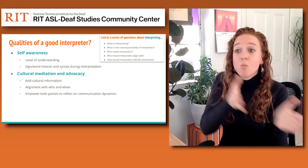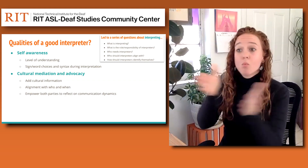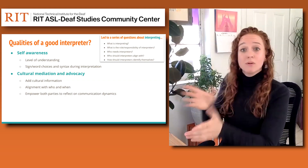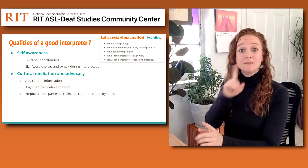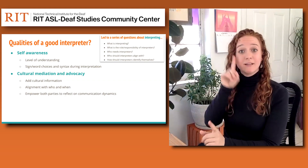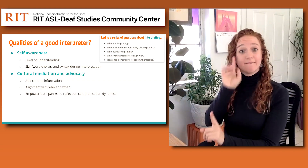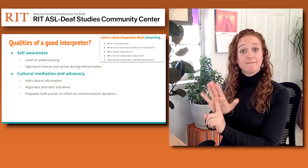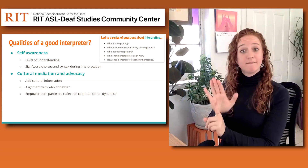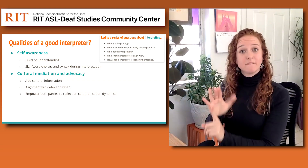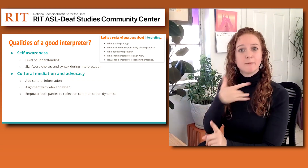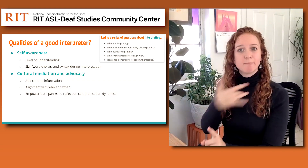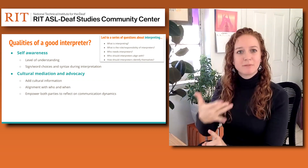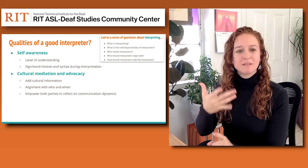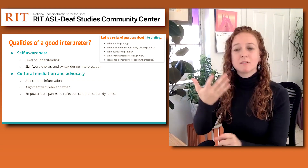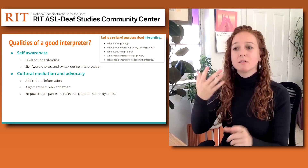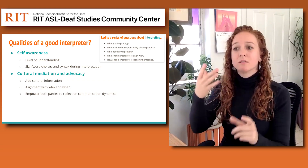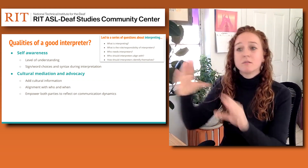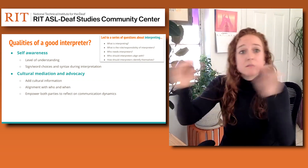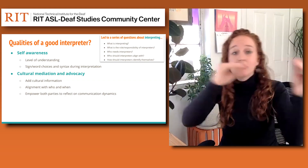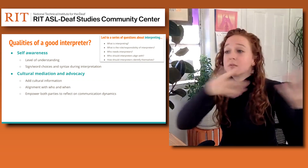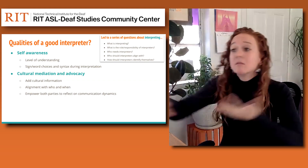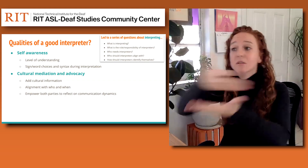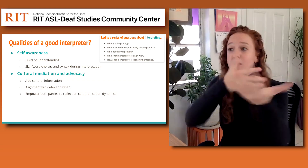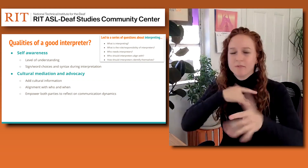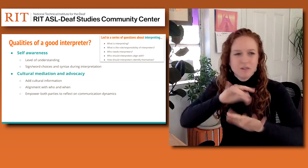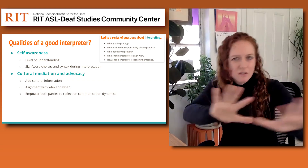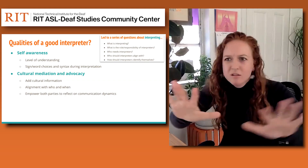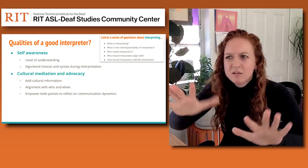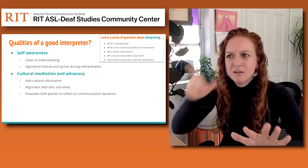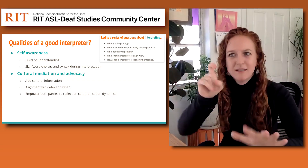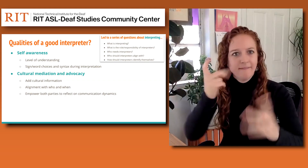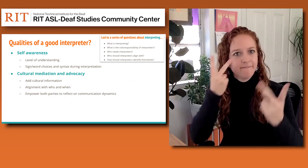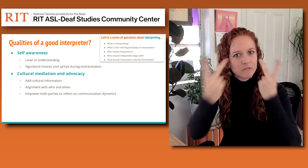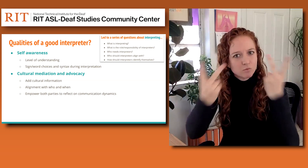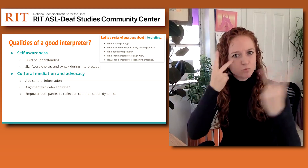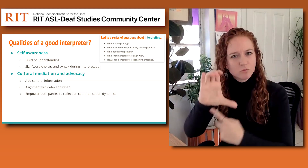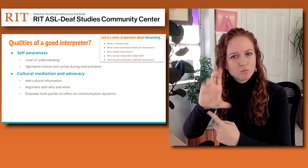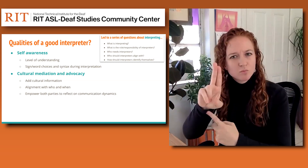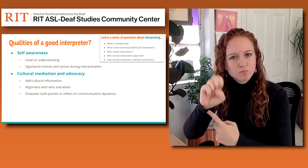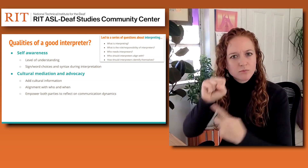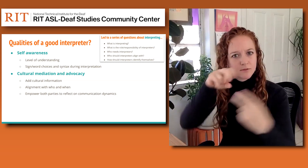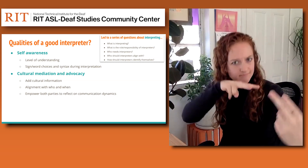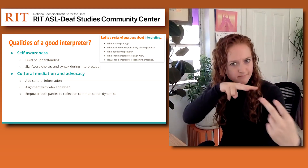and will then interrupt before the interpreter is done. And likewise, the deaf person might interrupt a hearing person